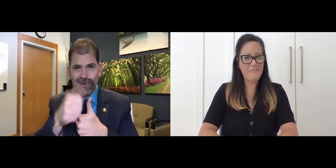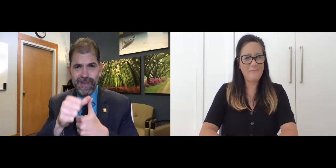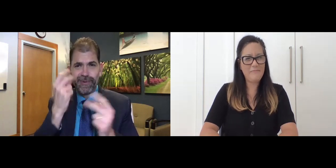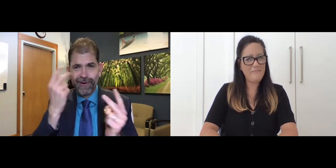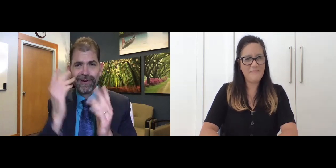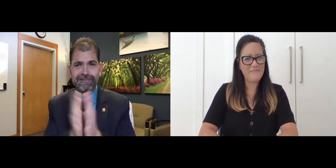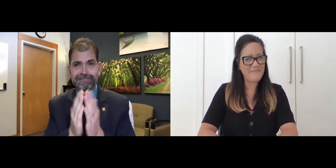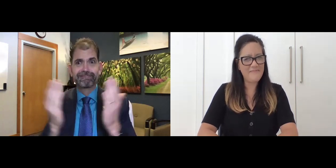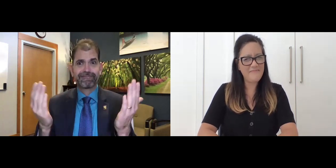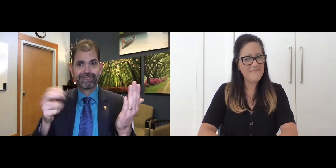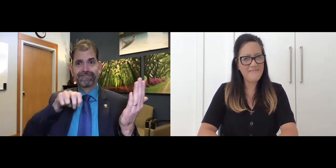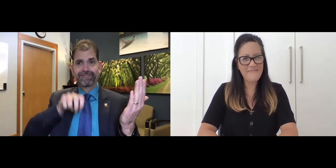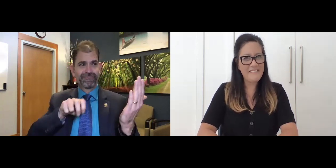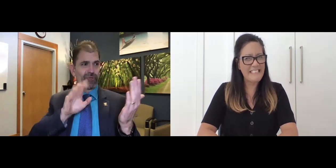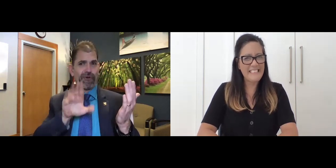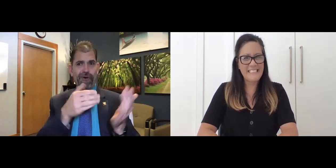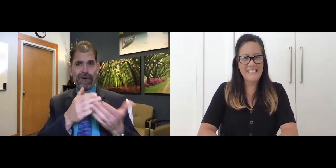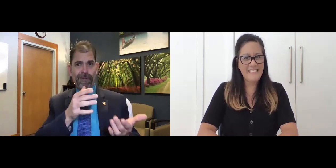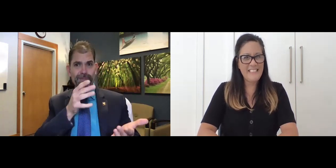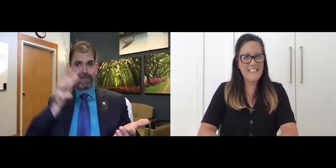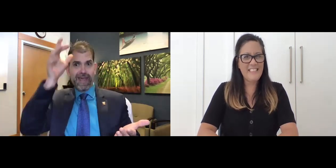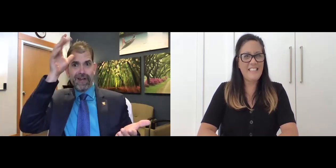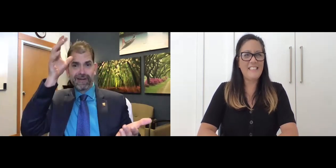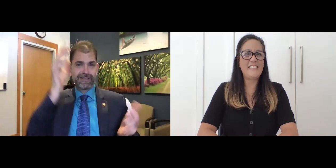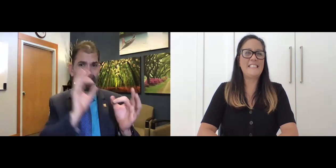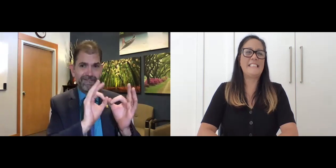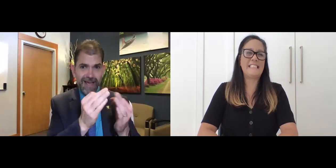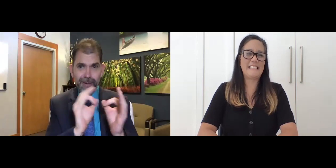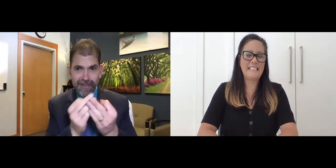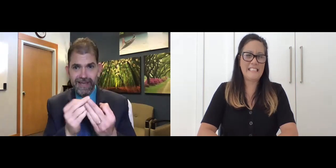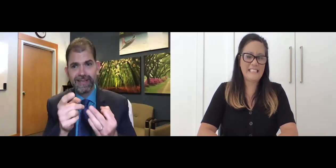was seven years old and I remember it vividly. I had to read in front of all